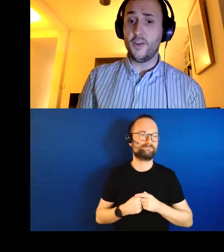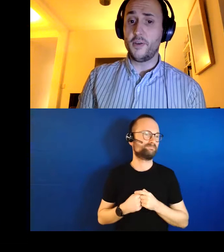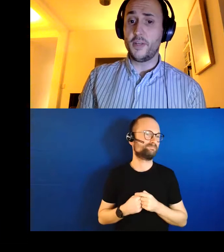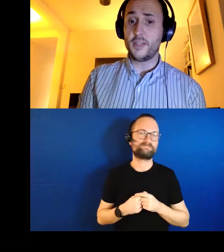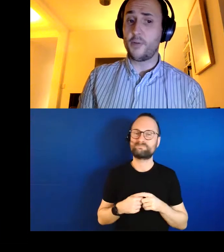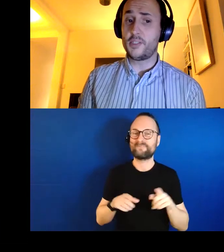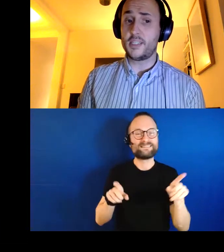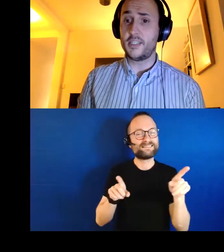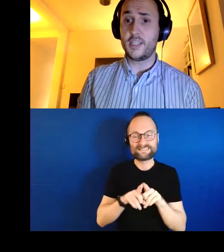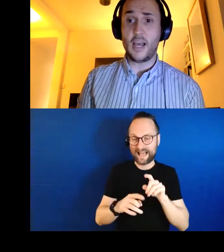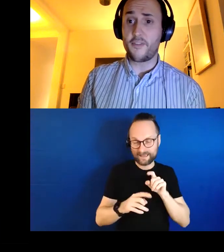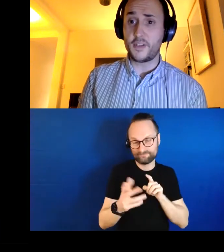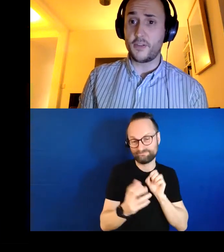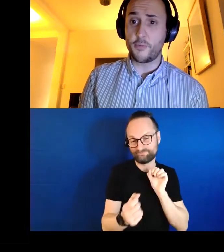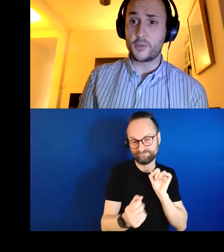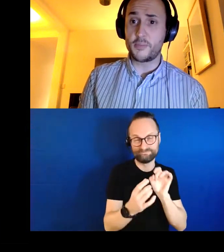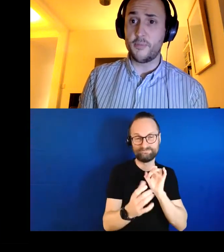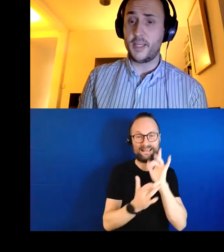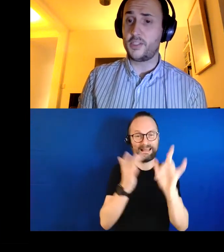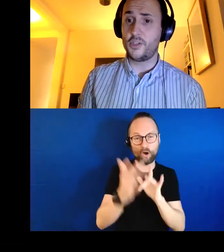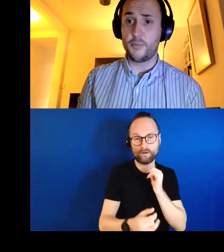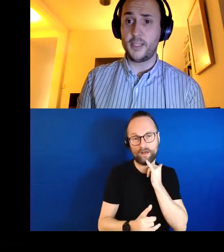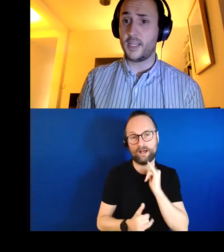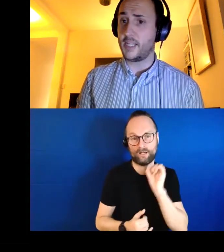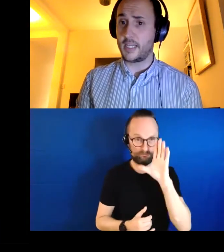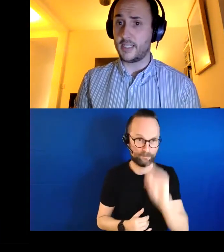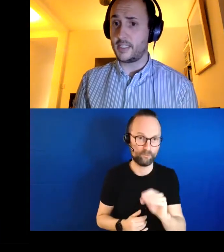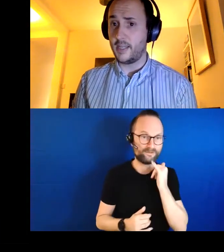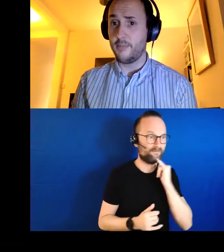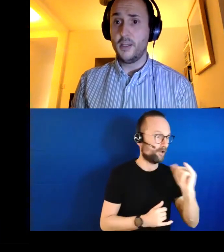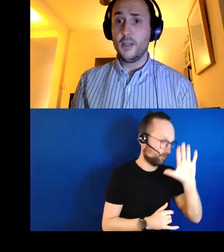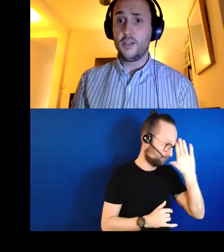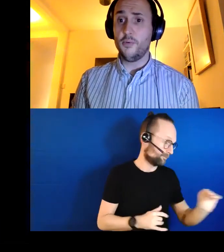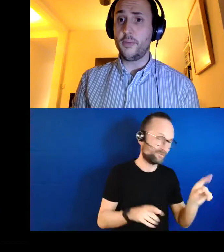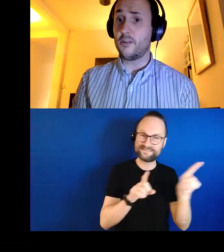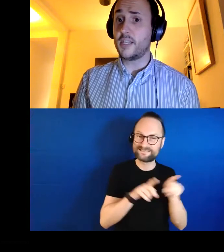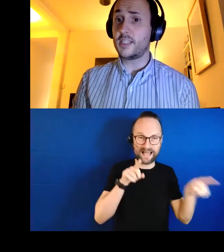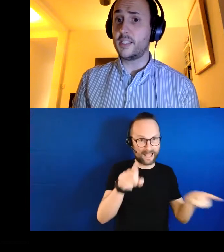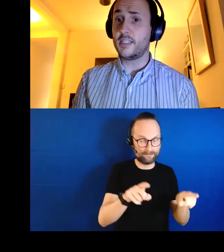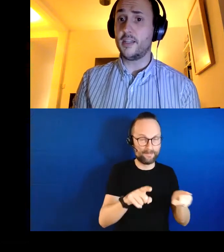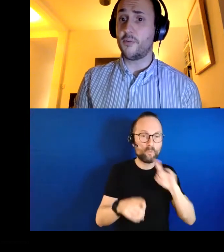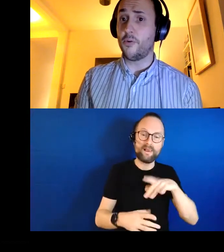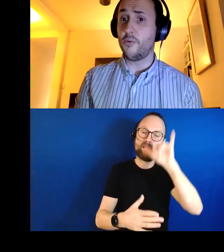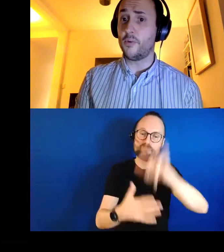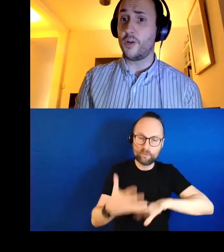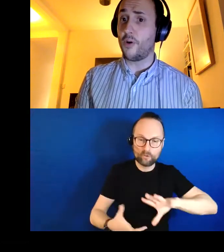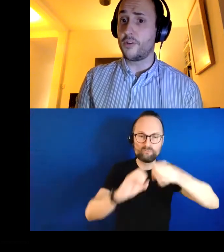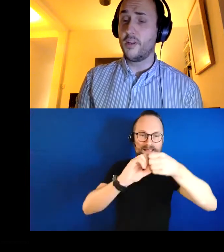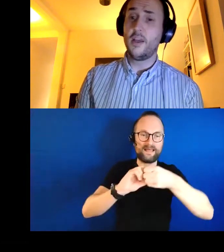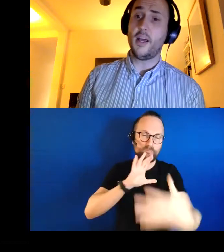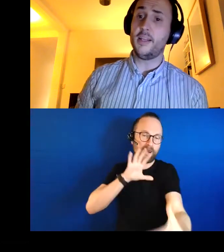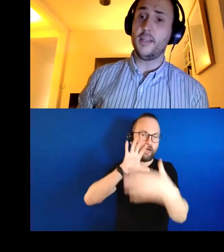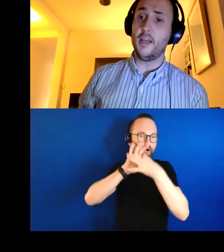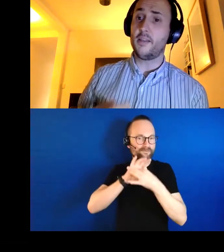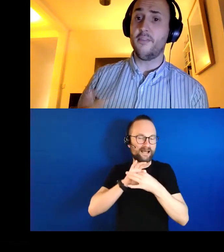to talk to the police about.